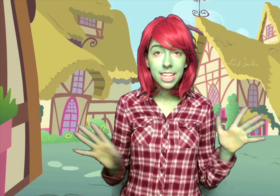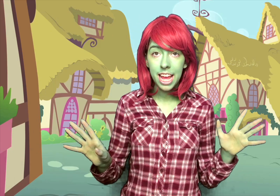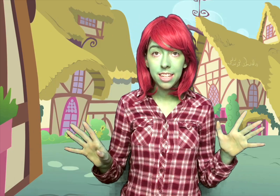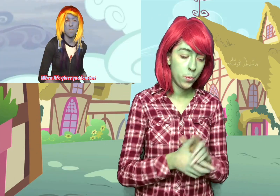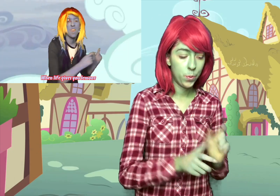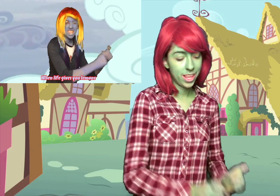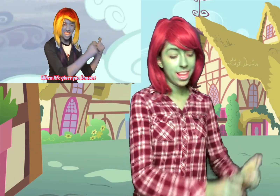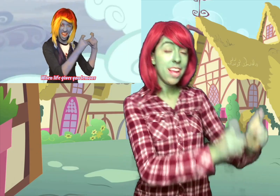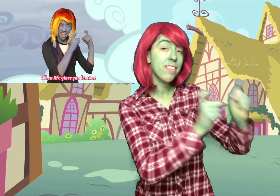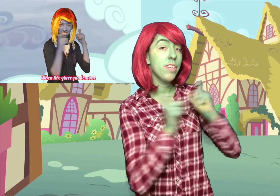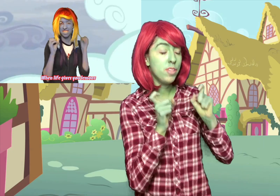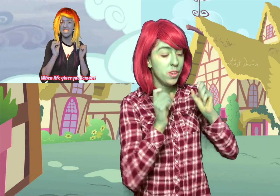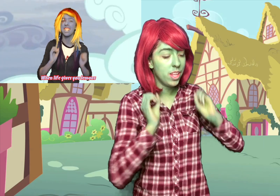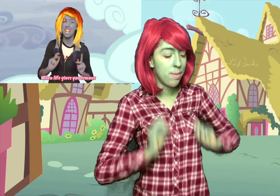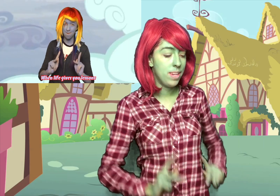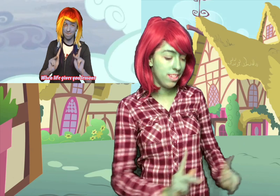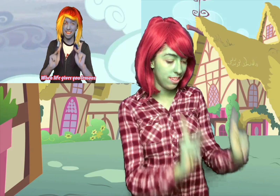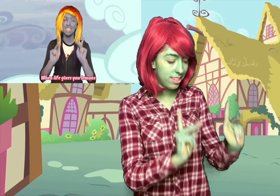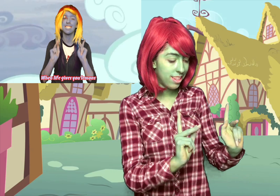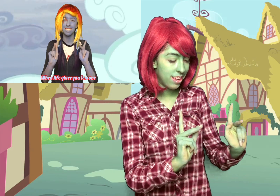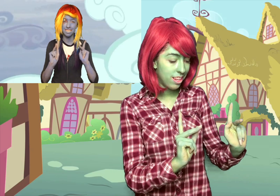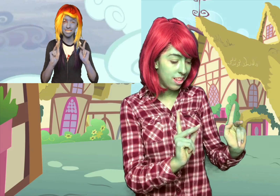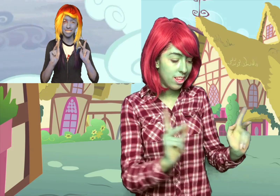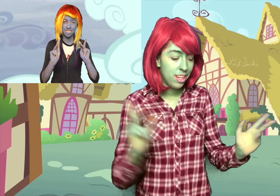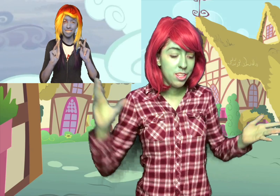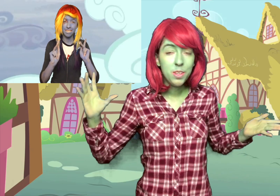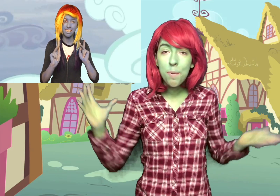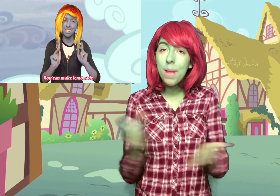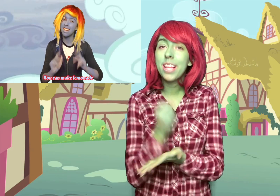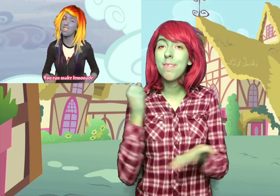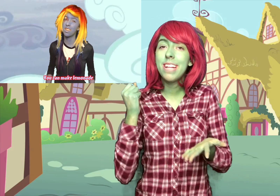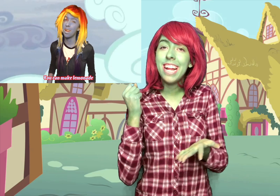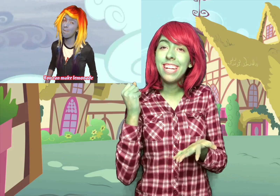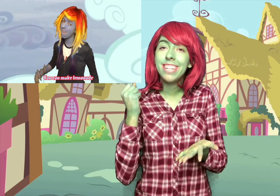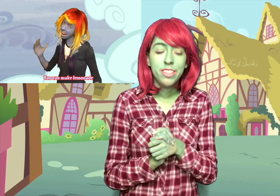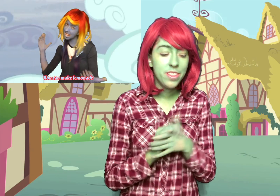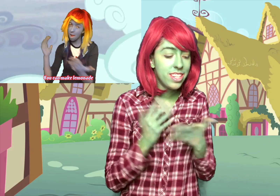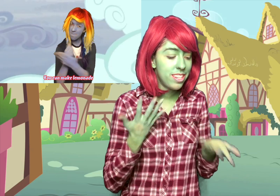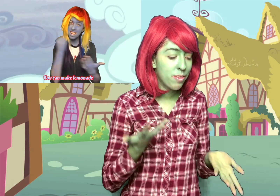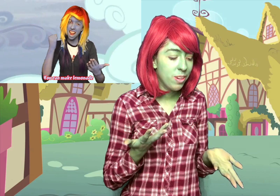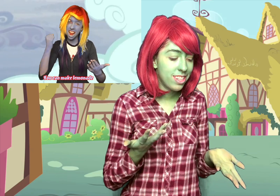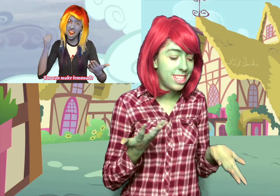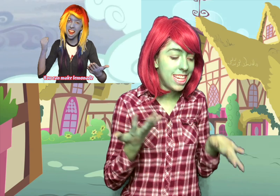of that "when life gives you lemons you can make lemonade" so this of course